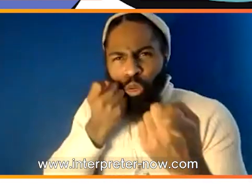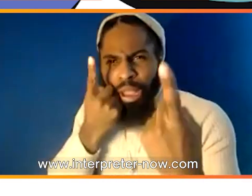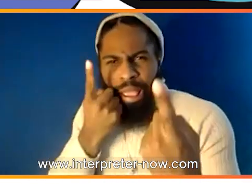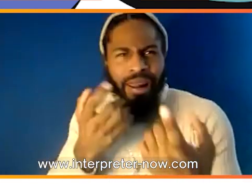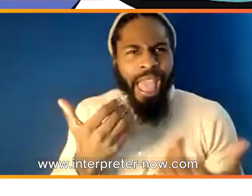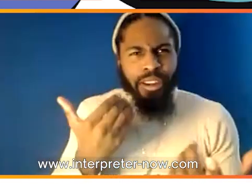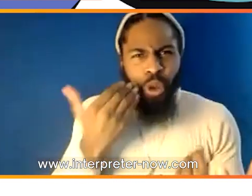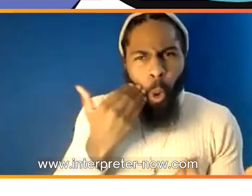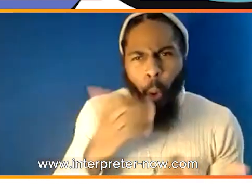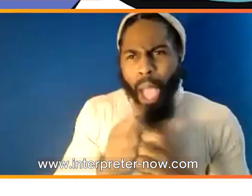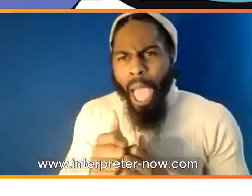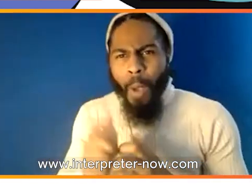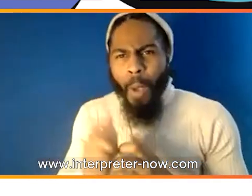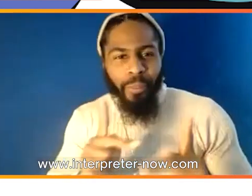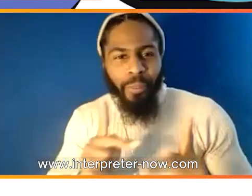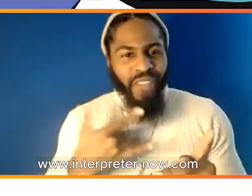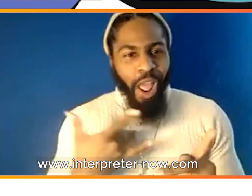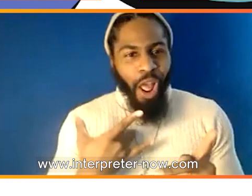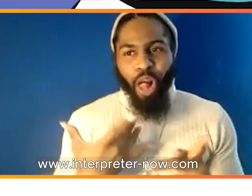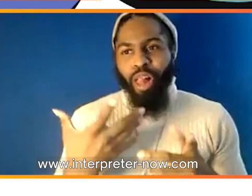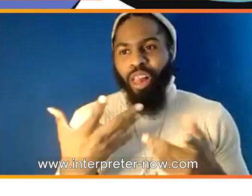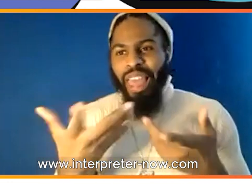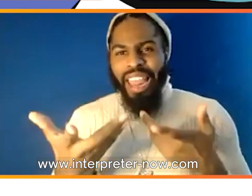with something. You can just tell when someone's uncomfortable or they feel like they've been